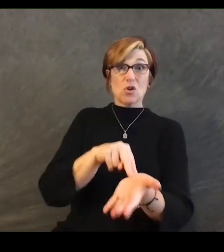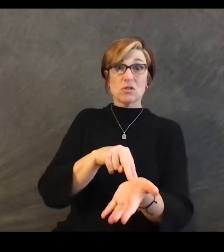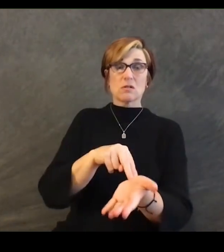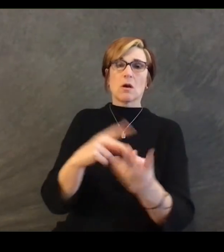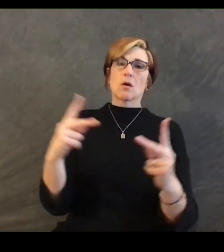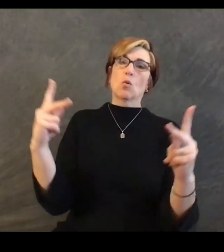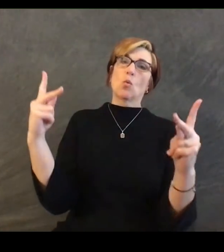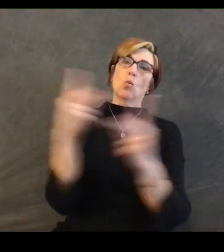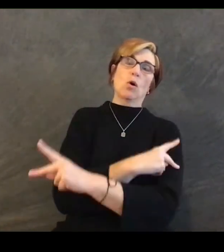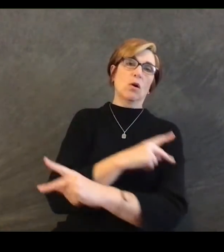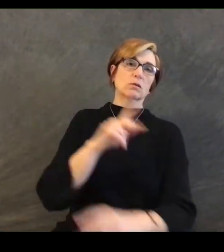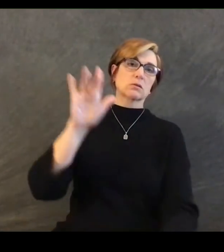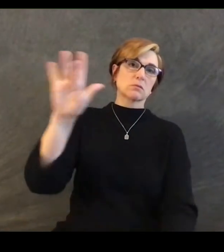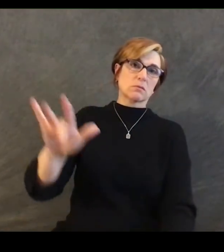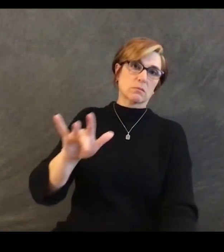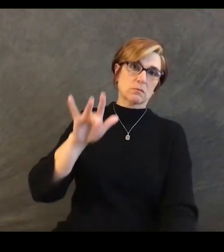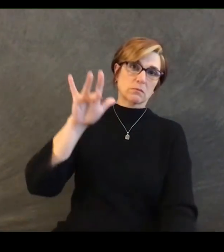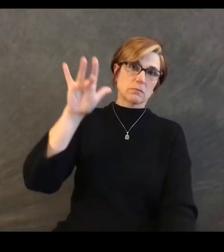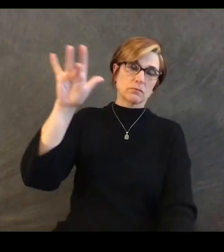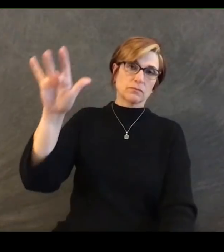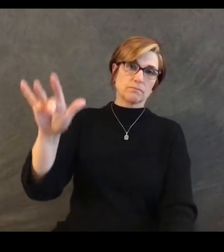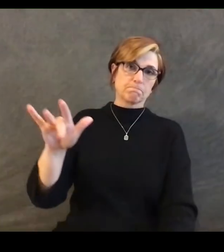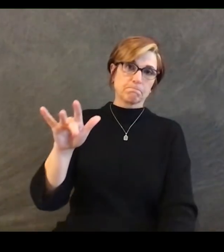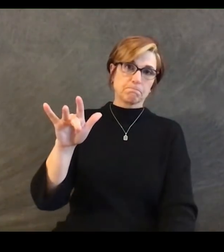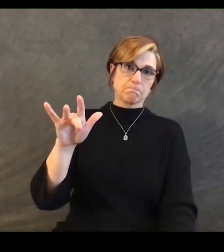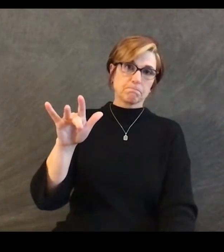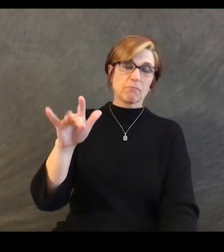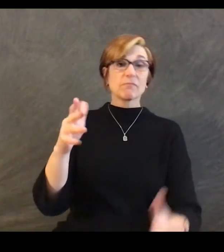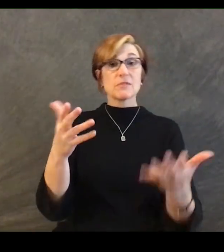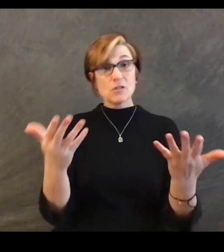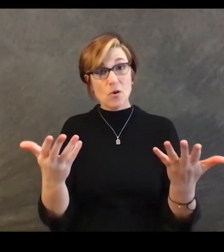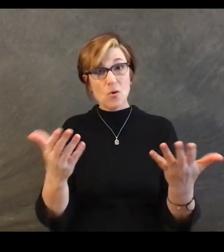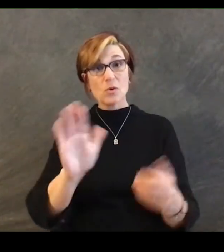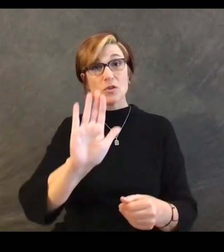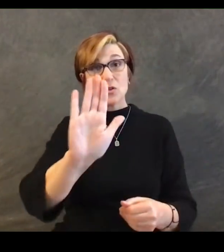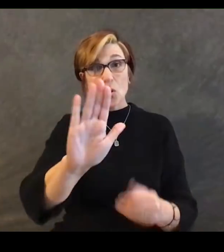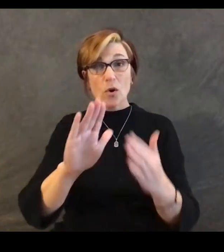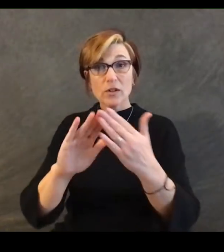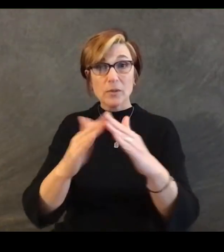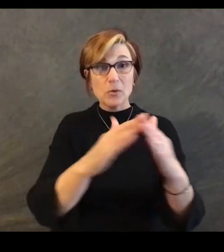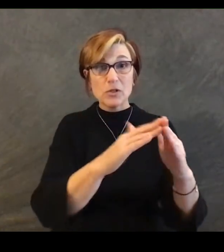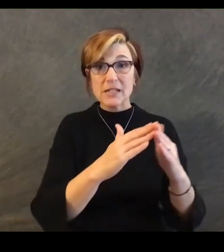communities that will do this there's no magic bullet there's no magic vaccine or